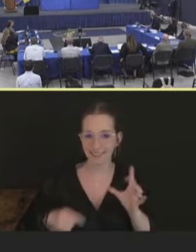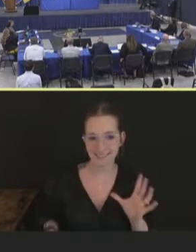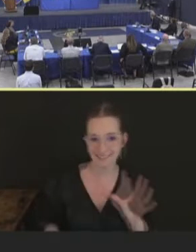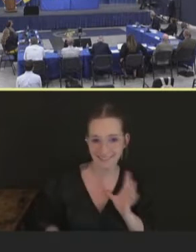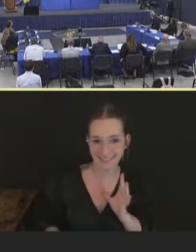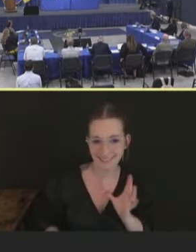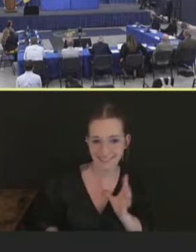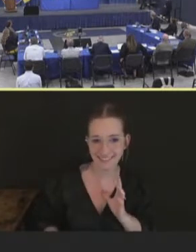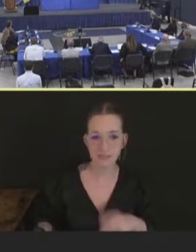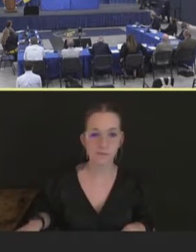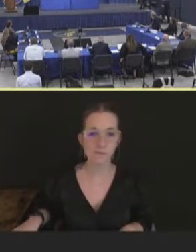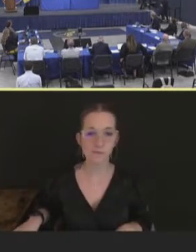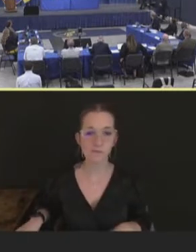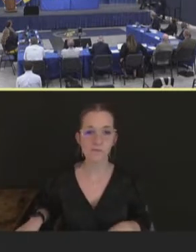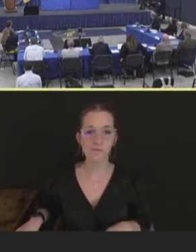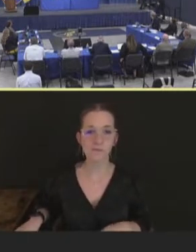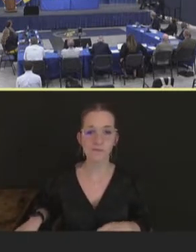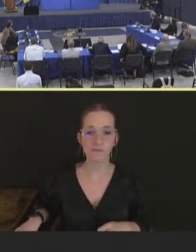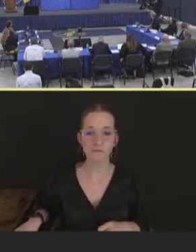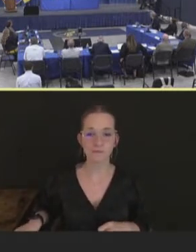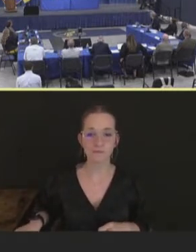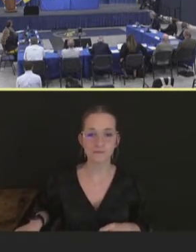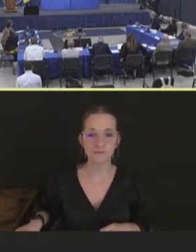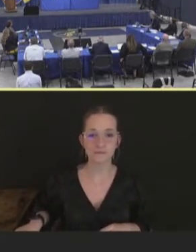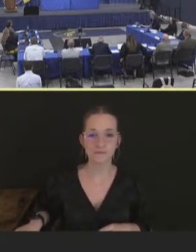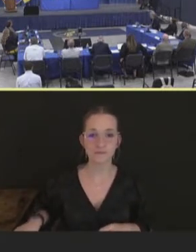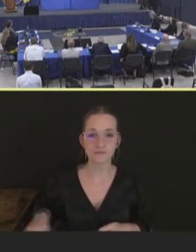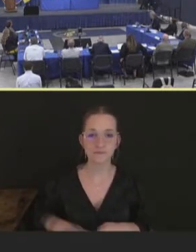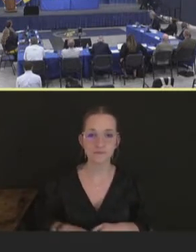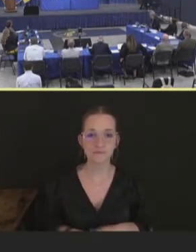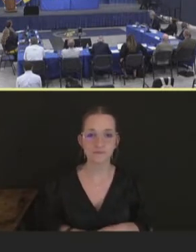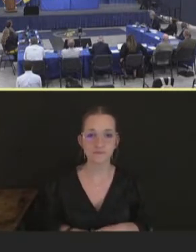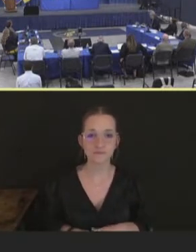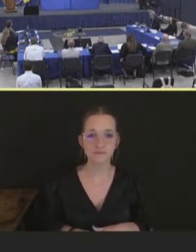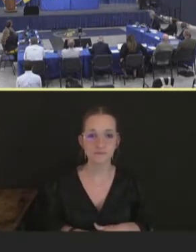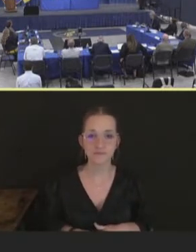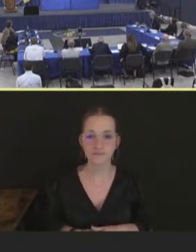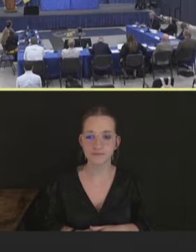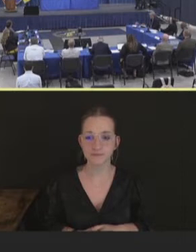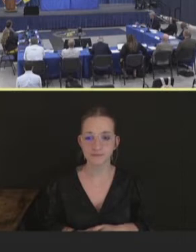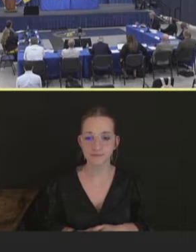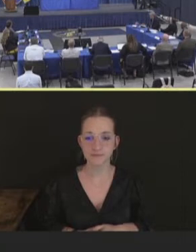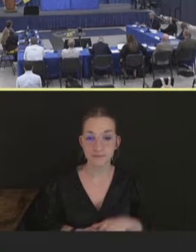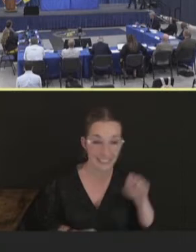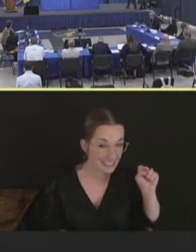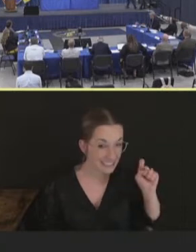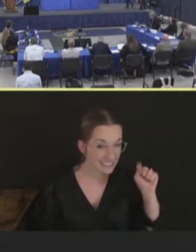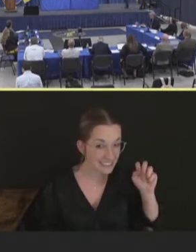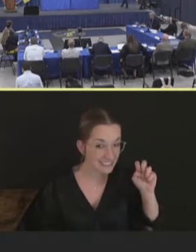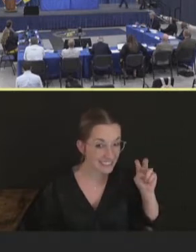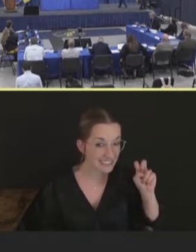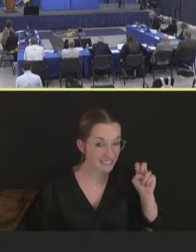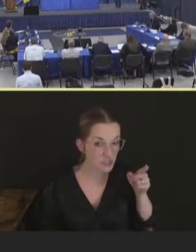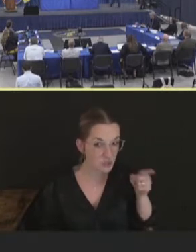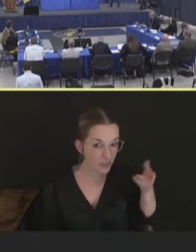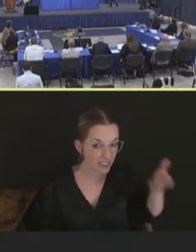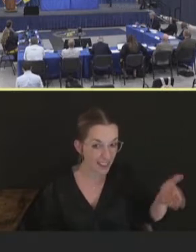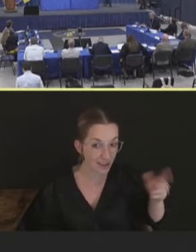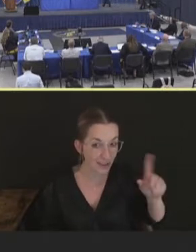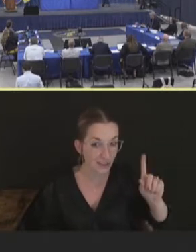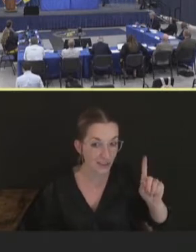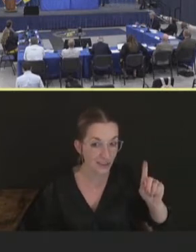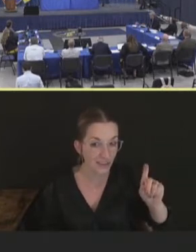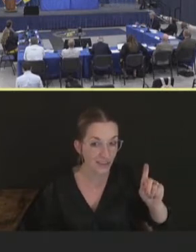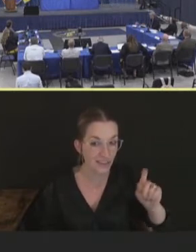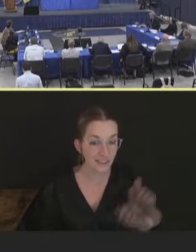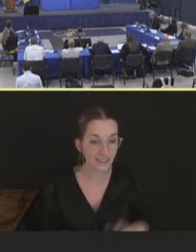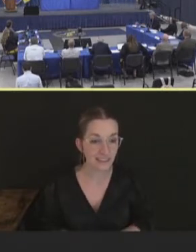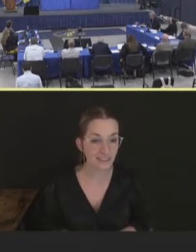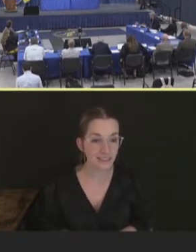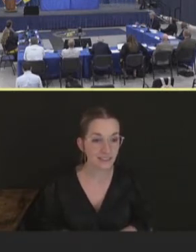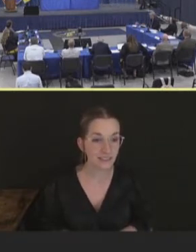Steve, are you there?